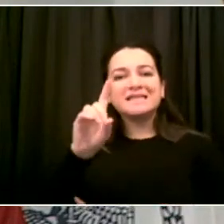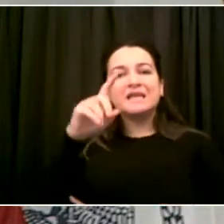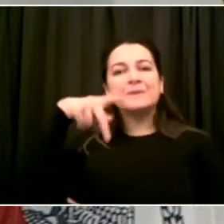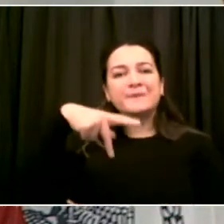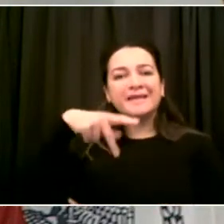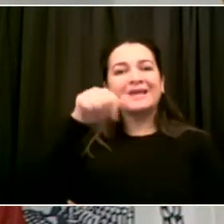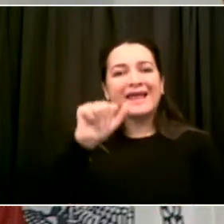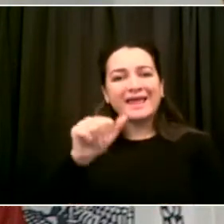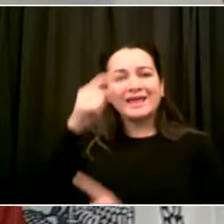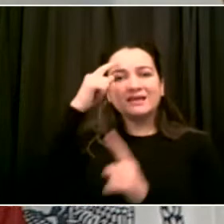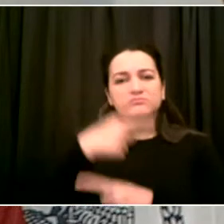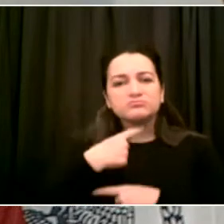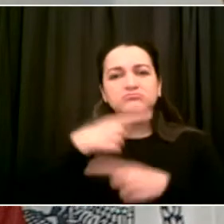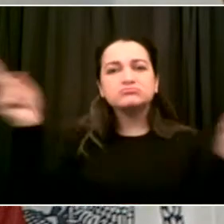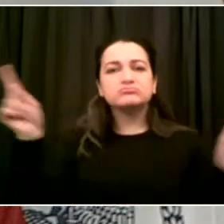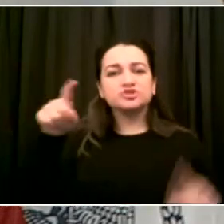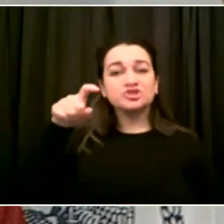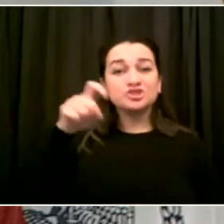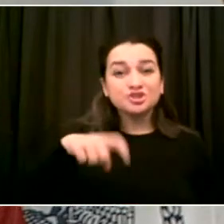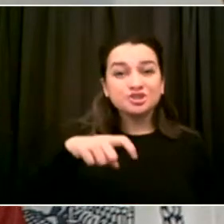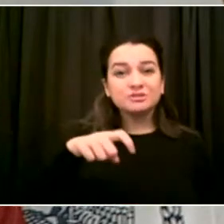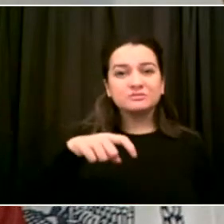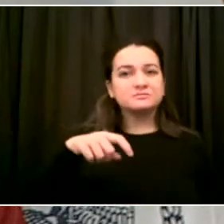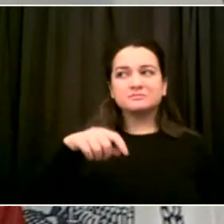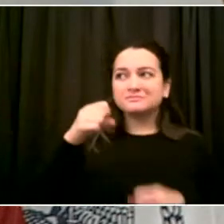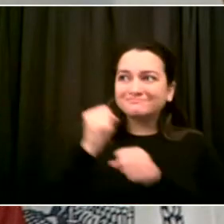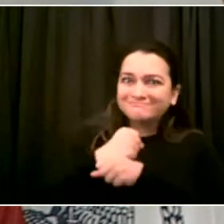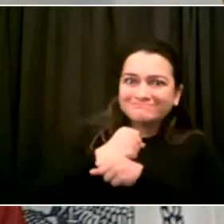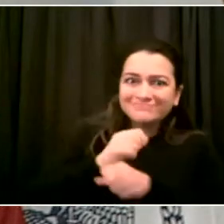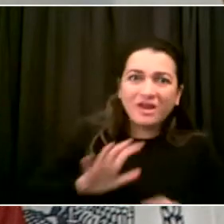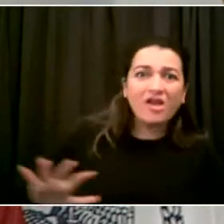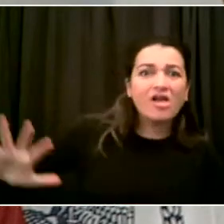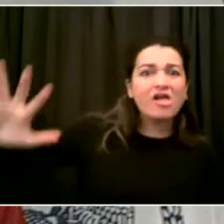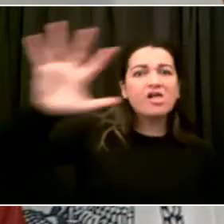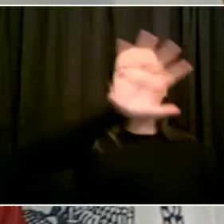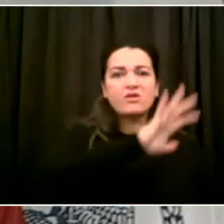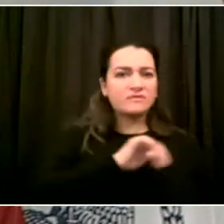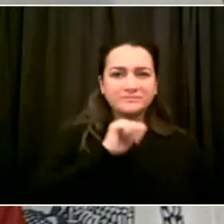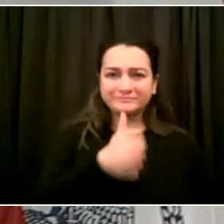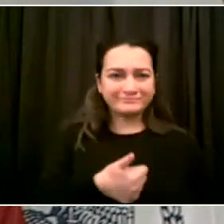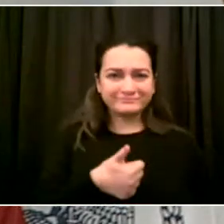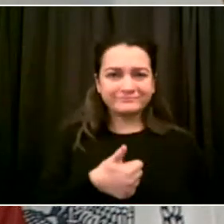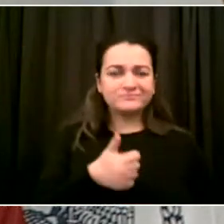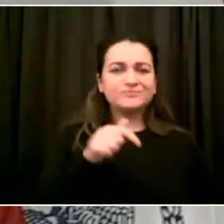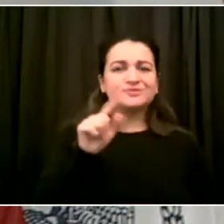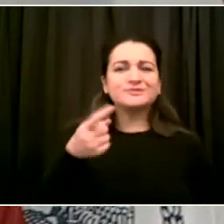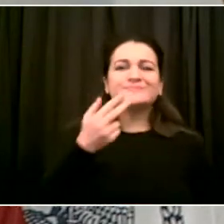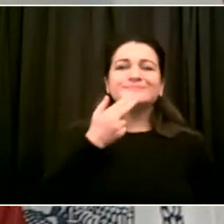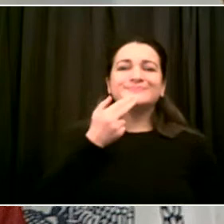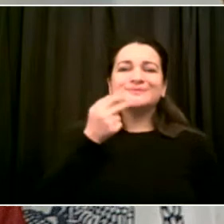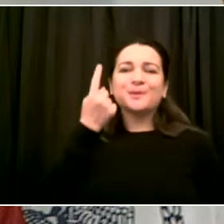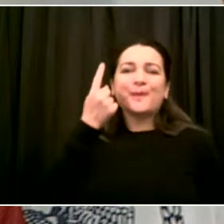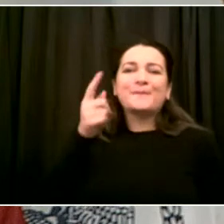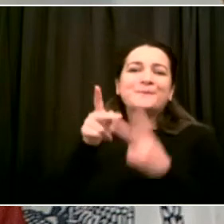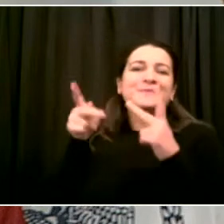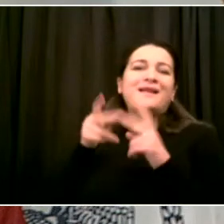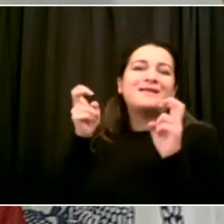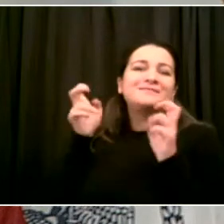I SPOKE WITH PRESIDENT TRUMP ABOUT ITHS S I